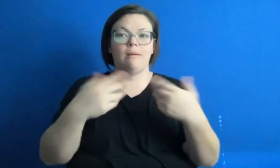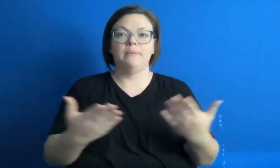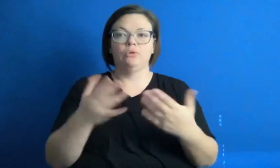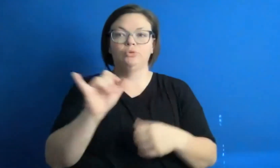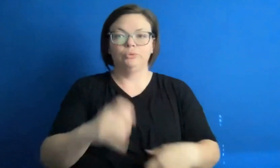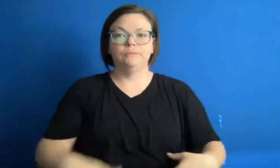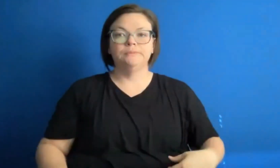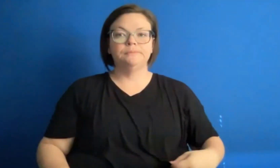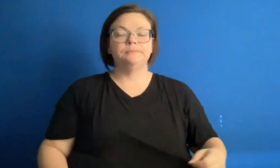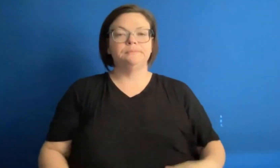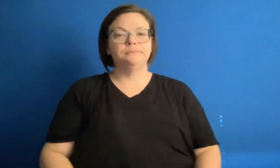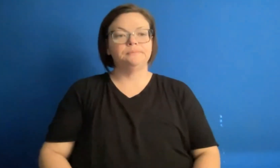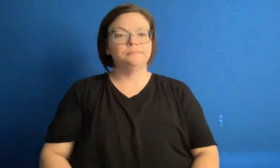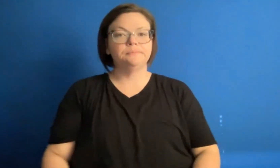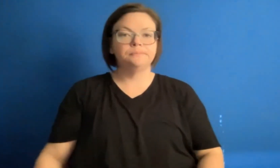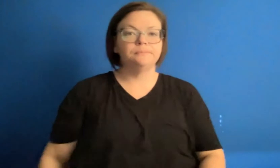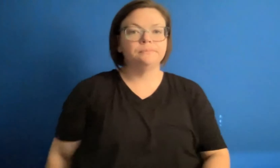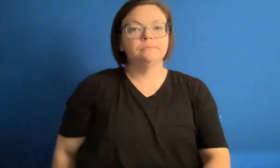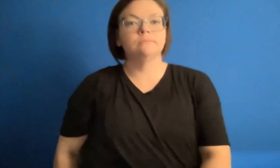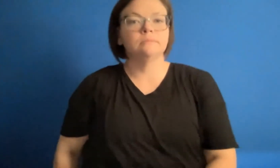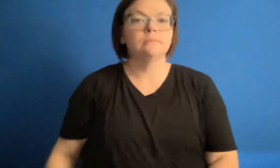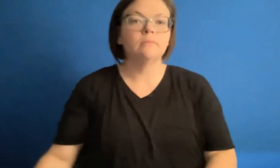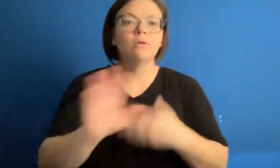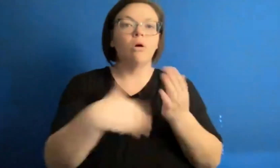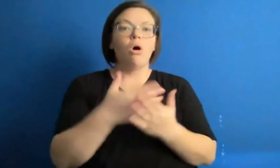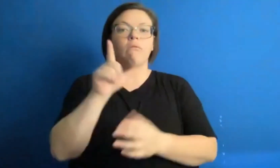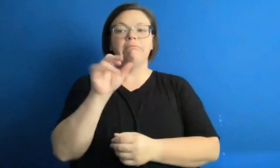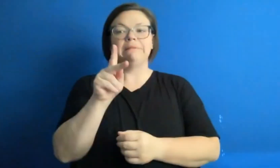So all of the links that you're going to need to follow along will be in the chat.